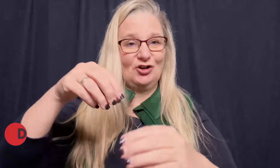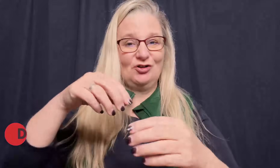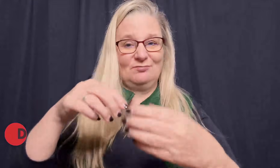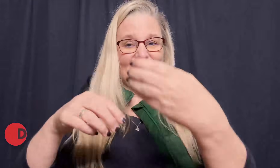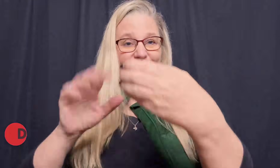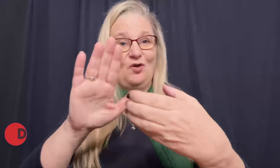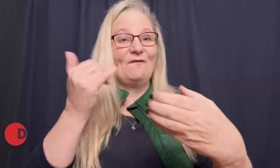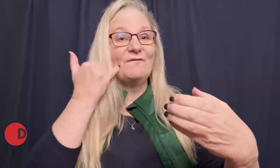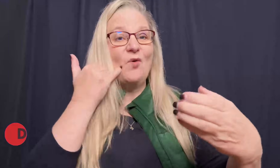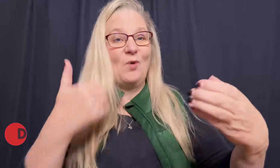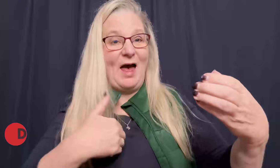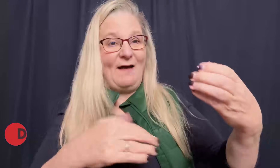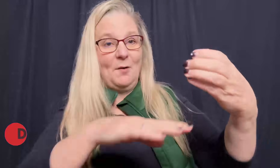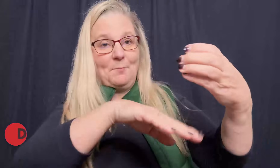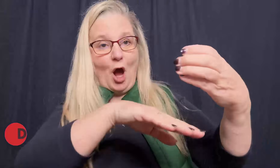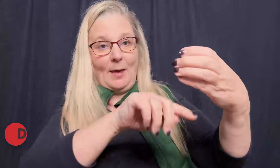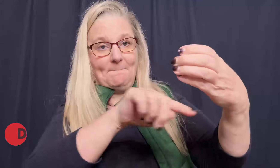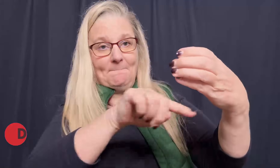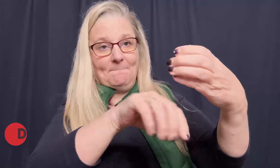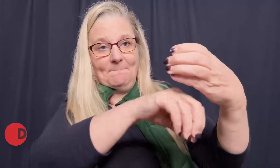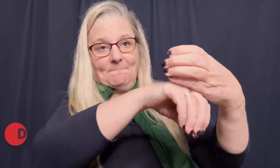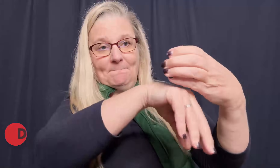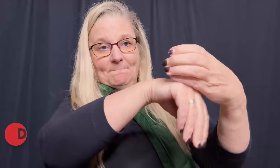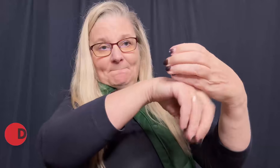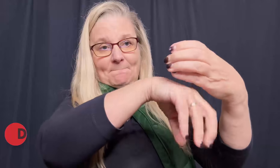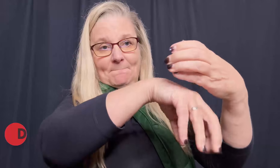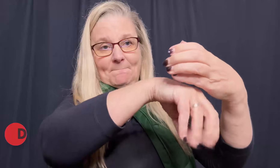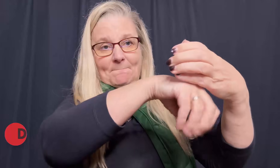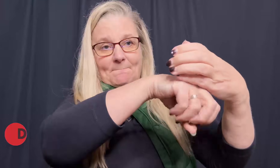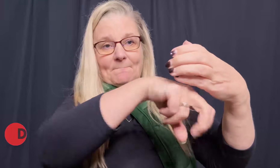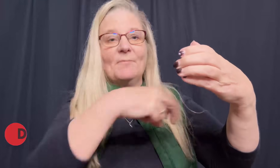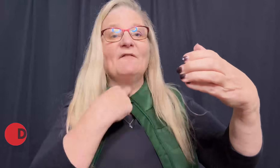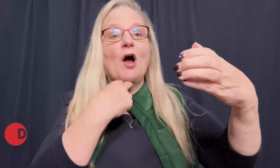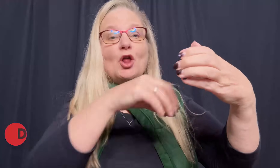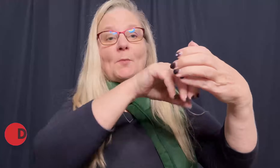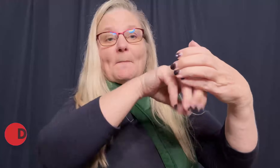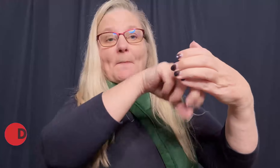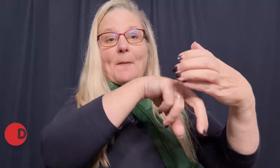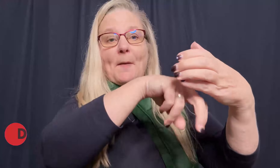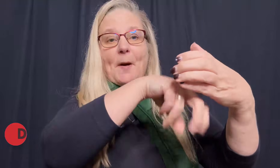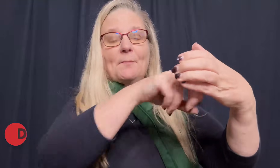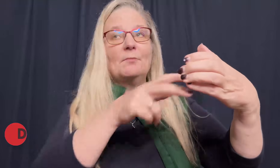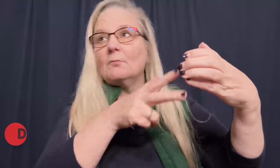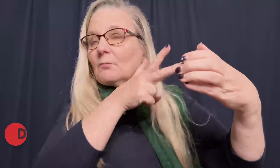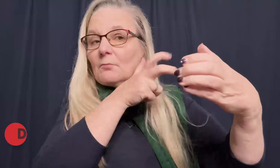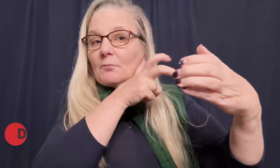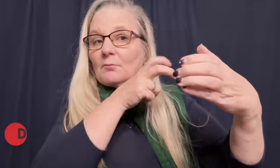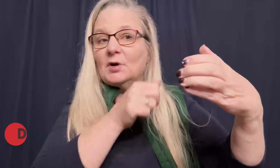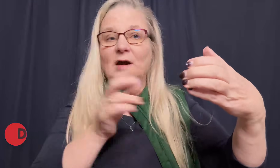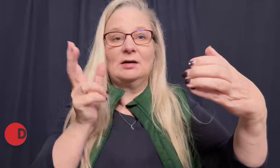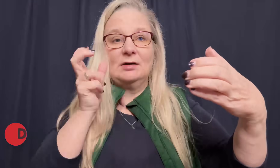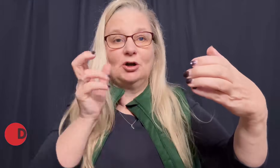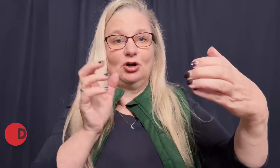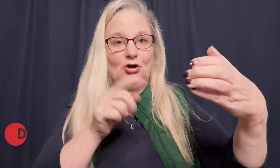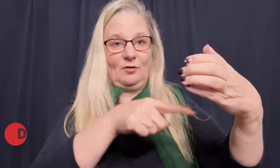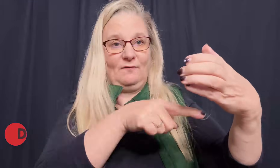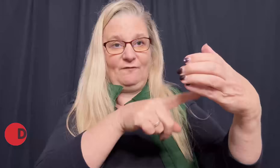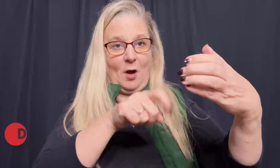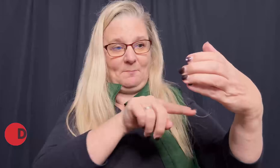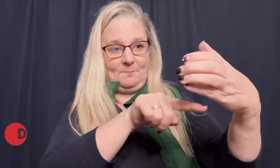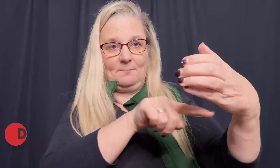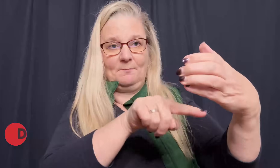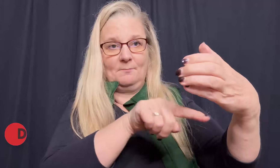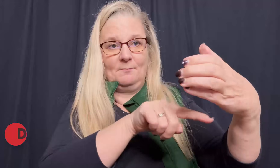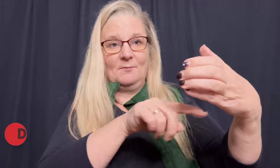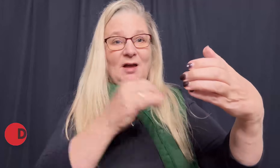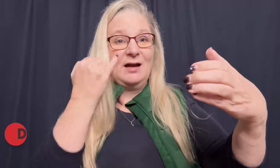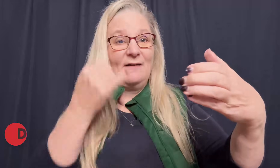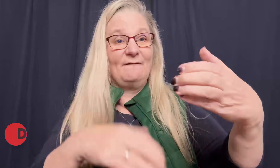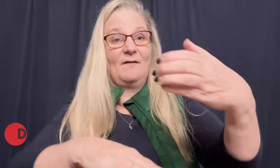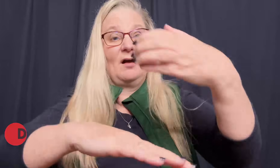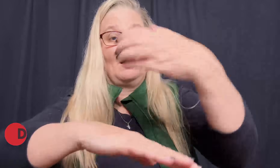located at the bottom of the phone, and when the phone is